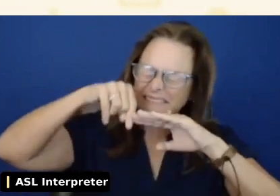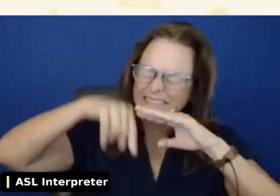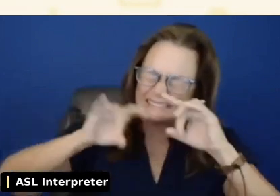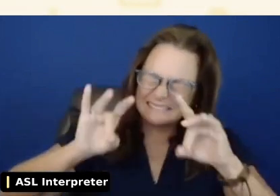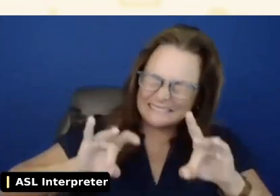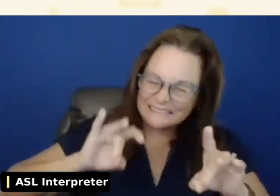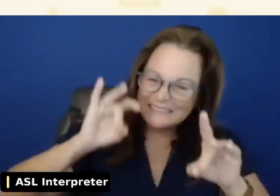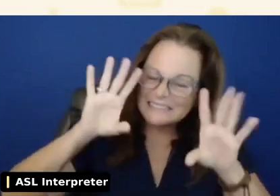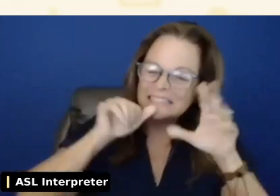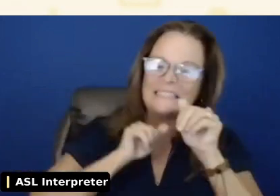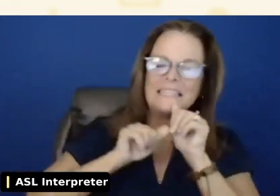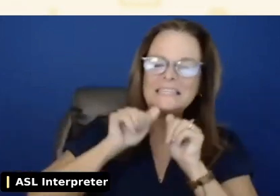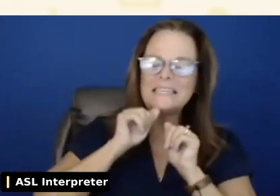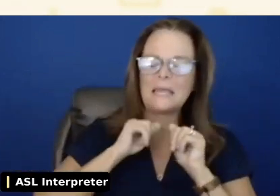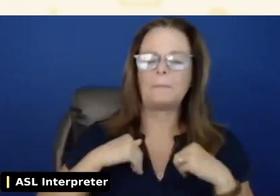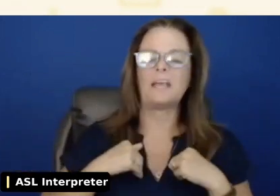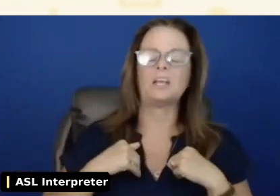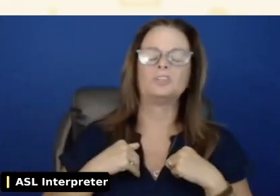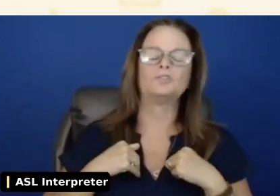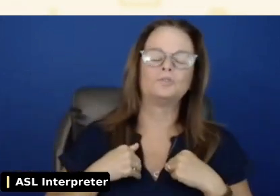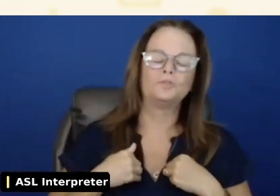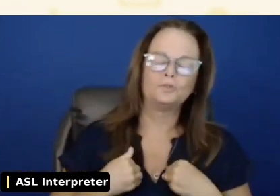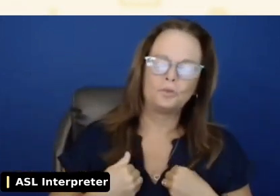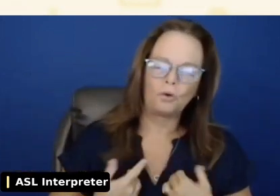and this is also a physical discomfort.